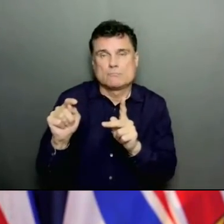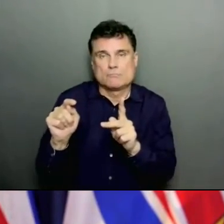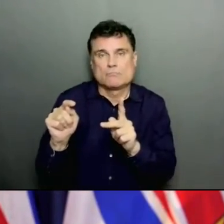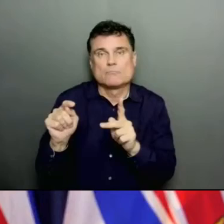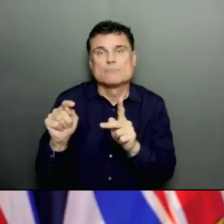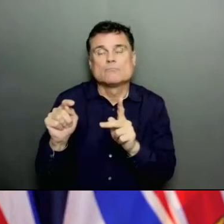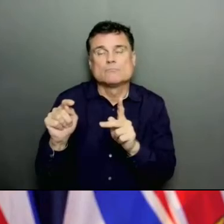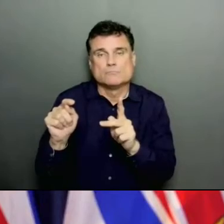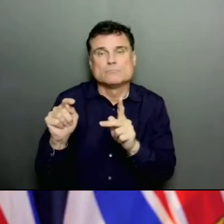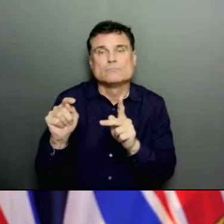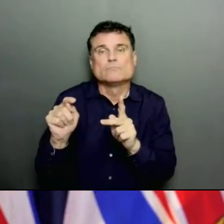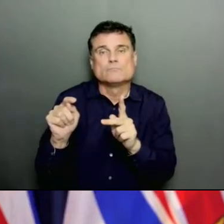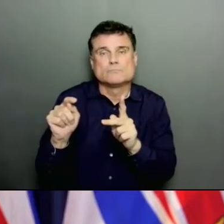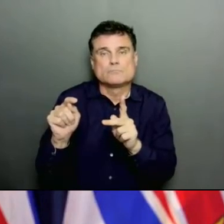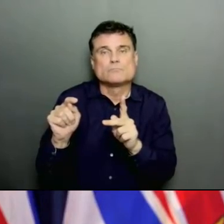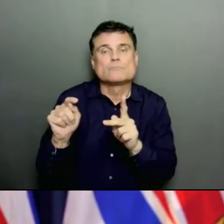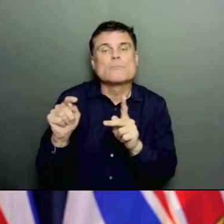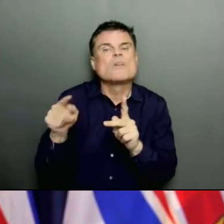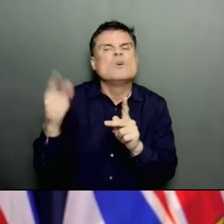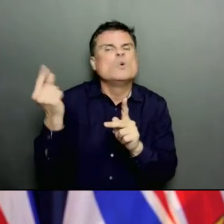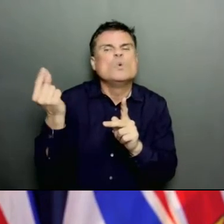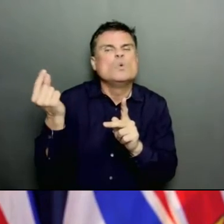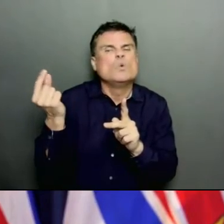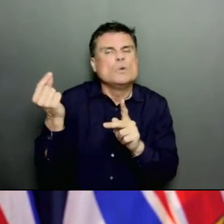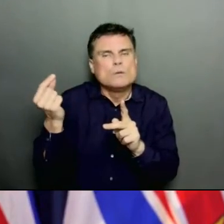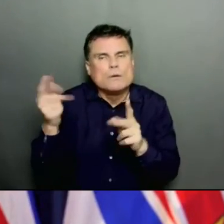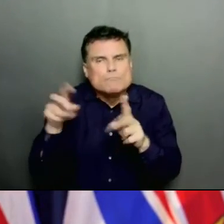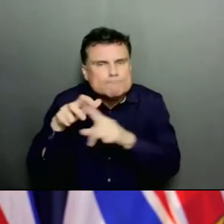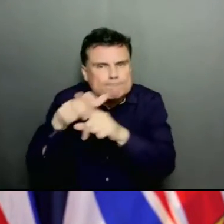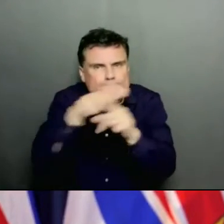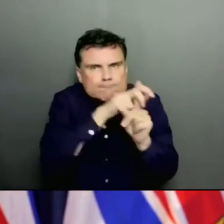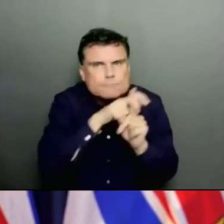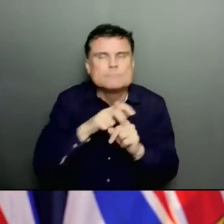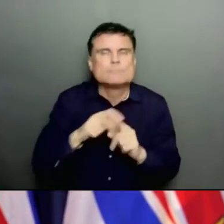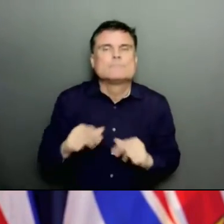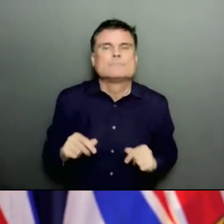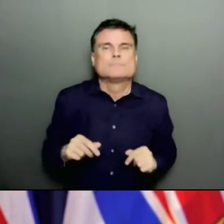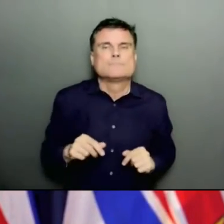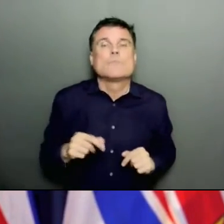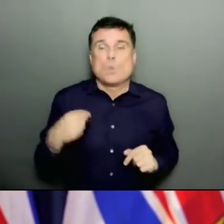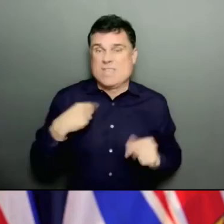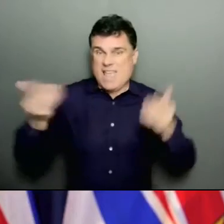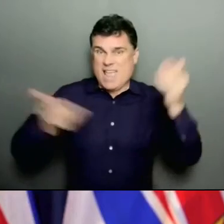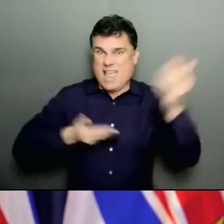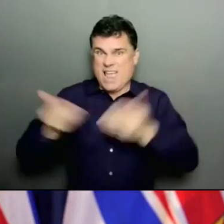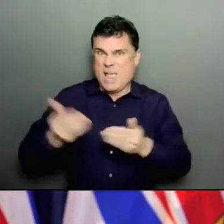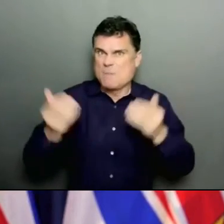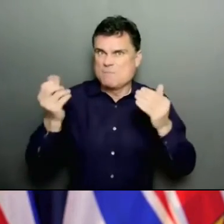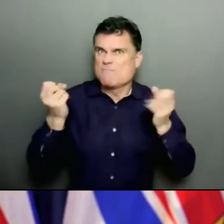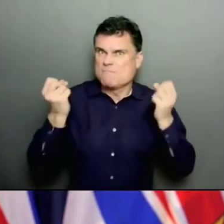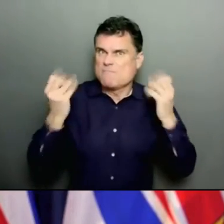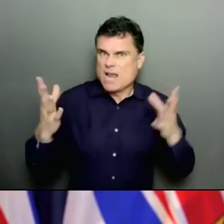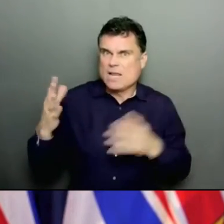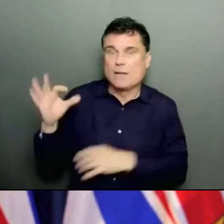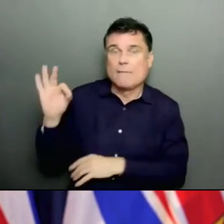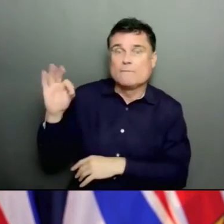We've now add 1,275 of which 44 in Northern Health, 294 in Vancouver